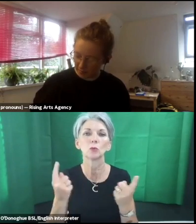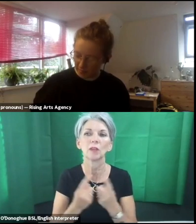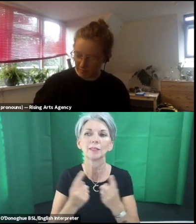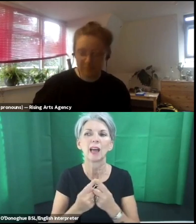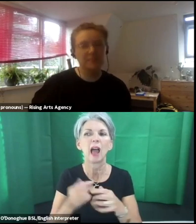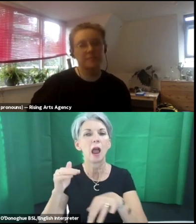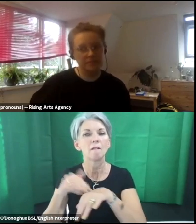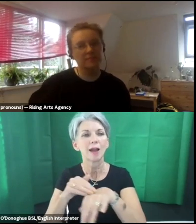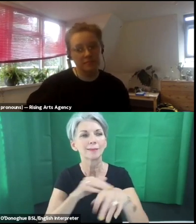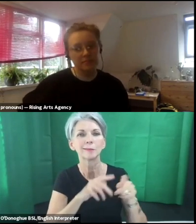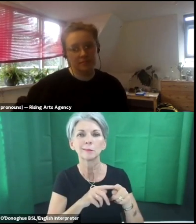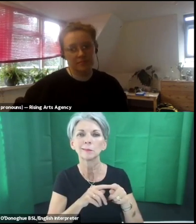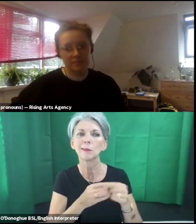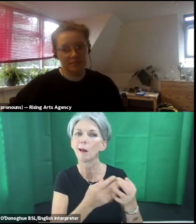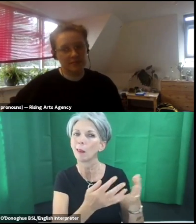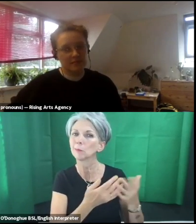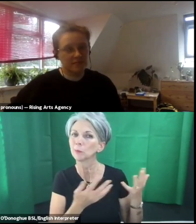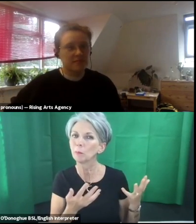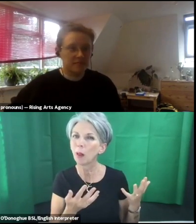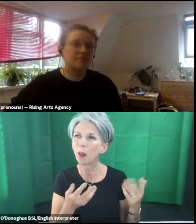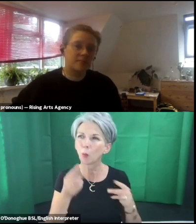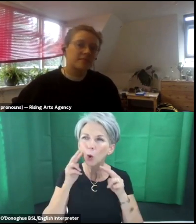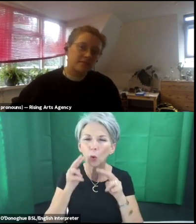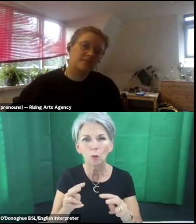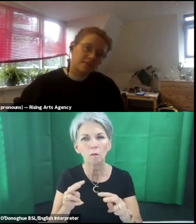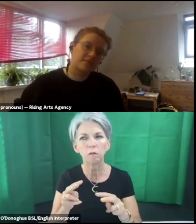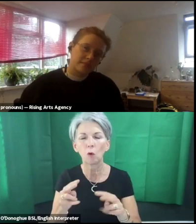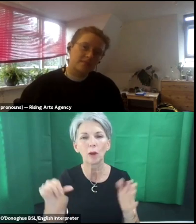And so really we're wanting to look for issues that are affecting as many people as possible.